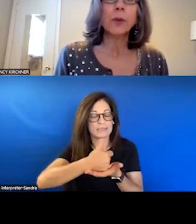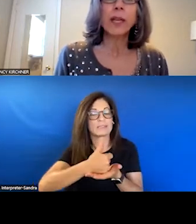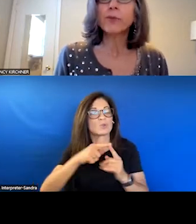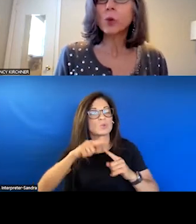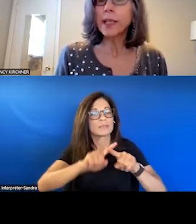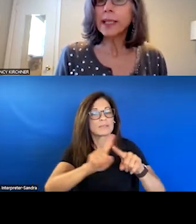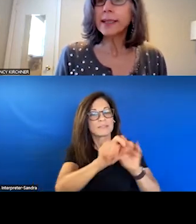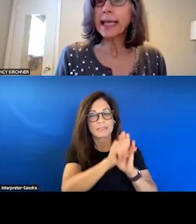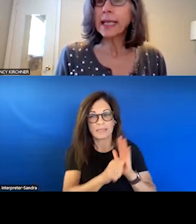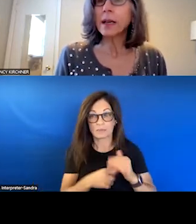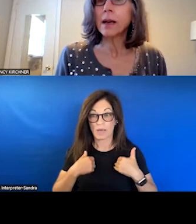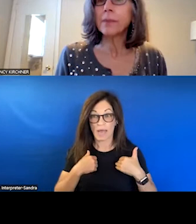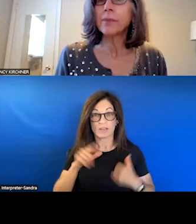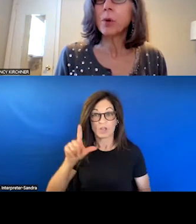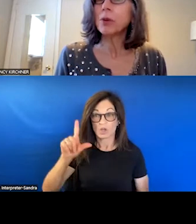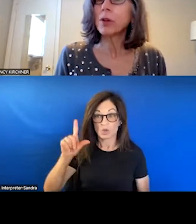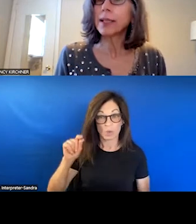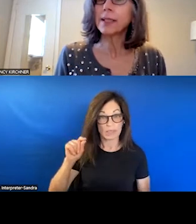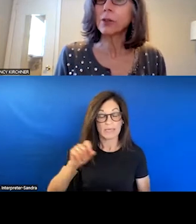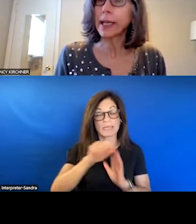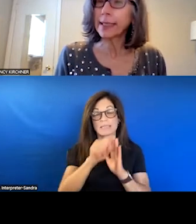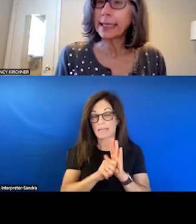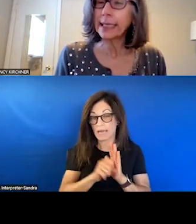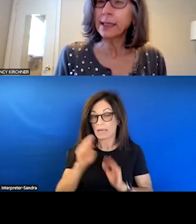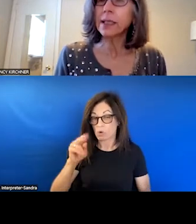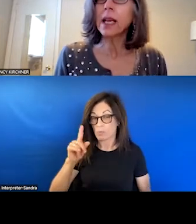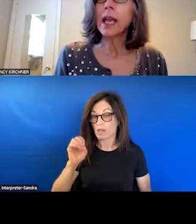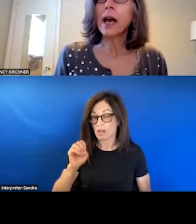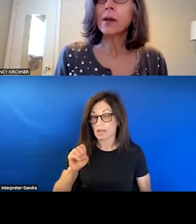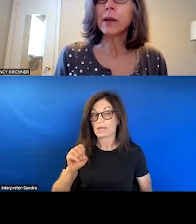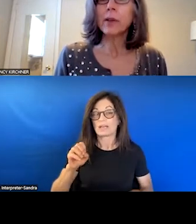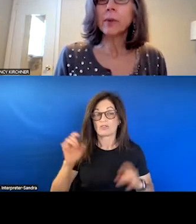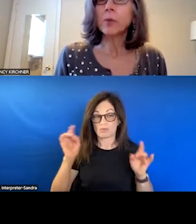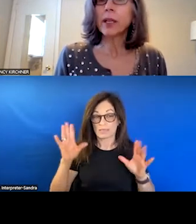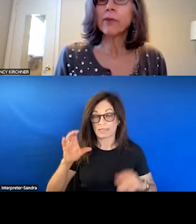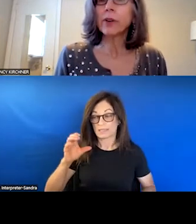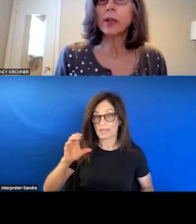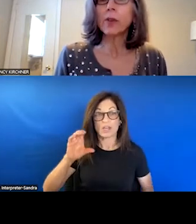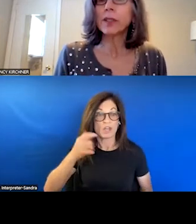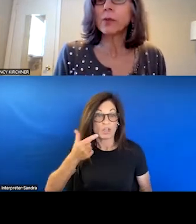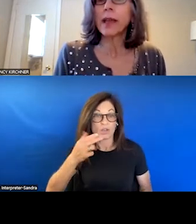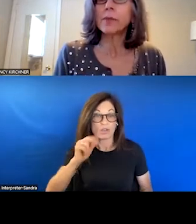WE HAVE, 20 STATE MOBILE CRISIS ILLS GRANTEES. AND, WE HAVE BEEN WORKING VERY CLOSELY, WITH THEM,